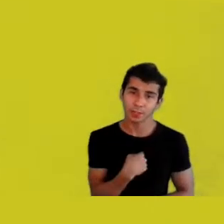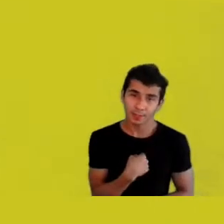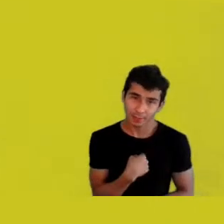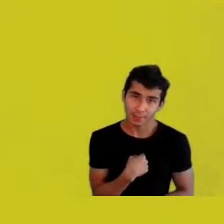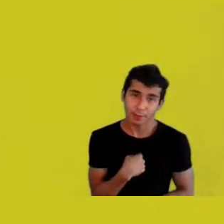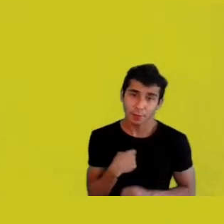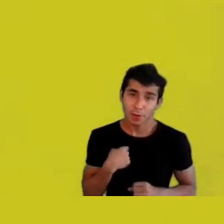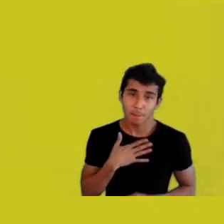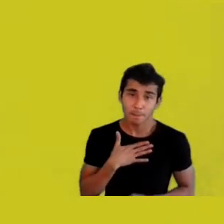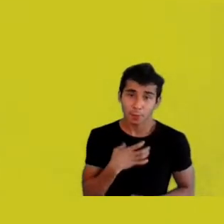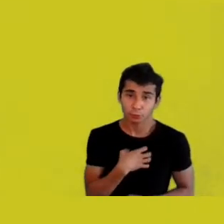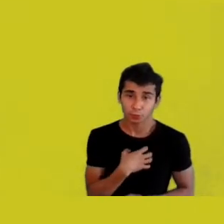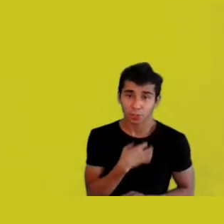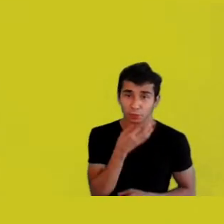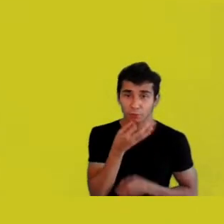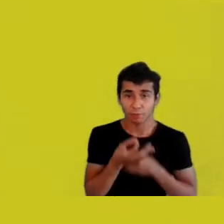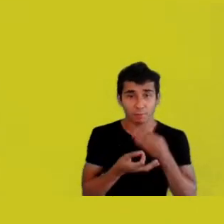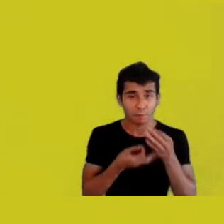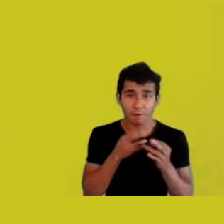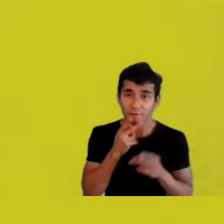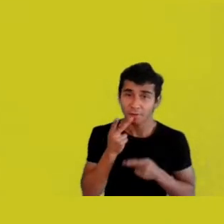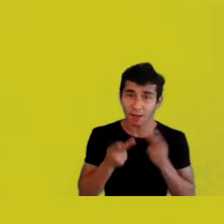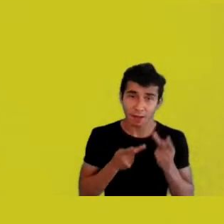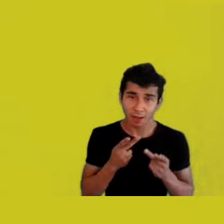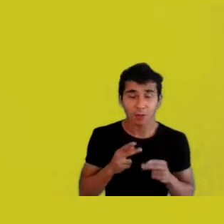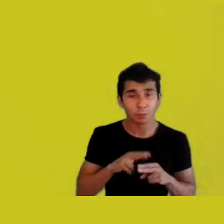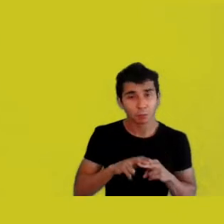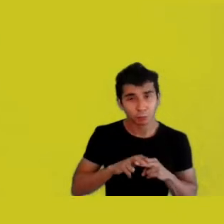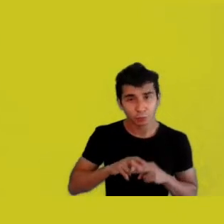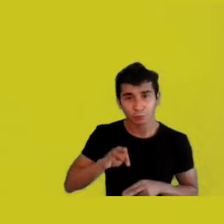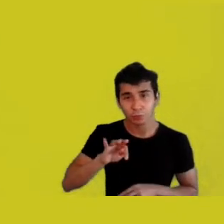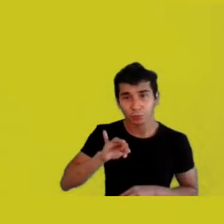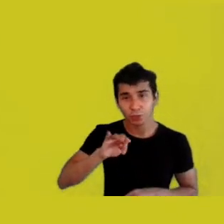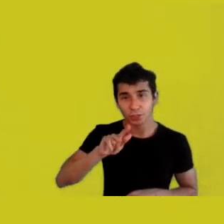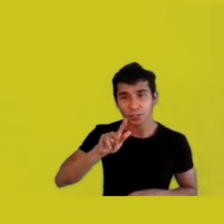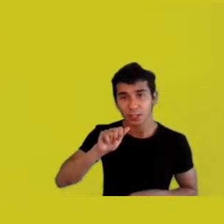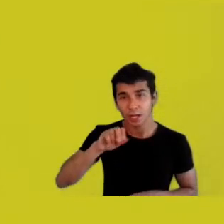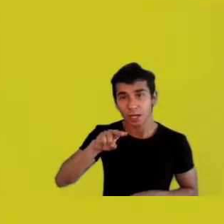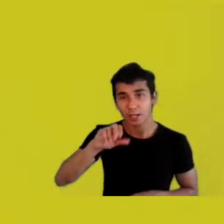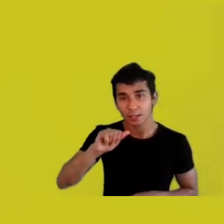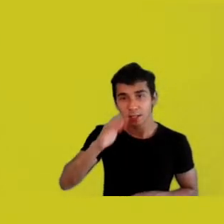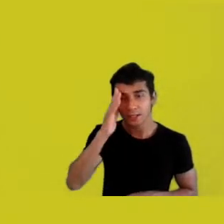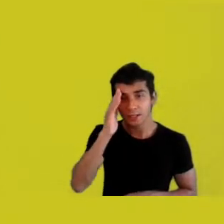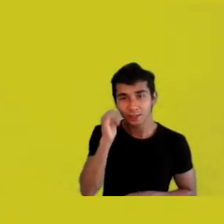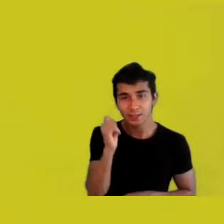since he really gives a singing rhythm, therefore, magic